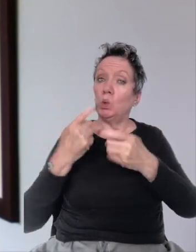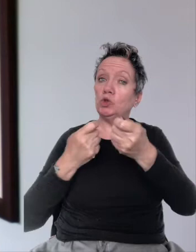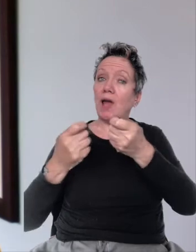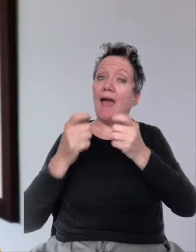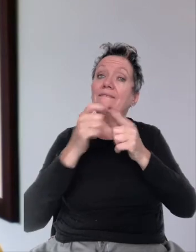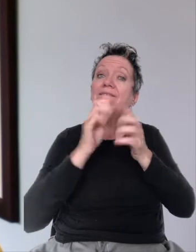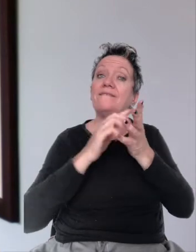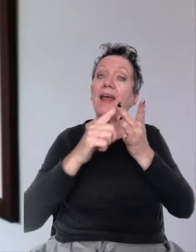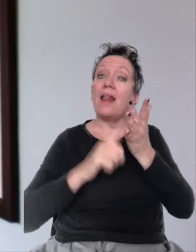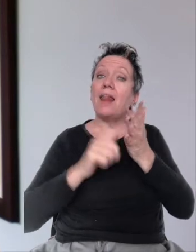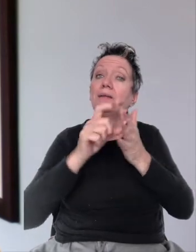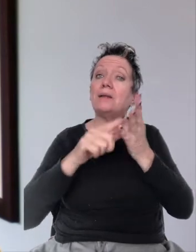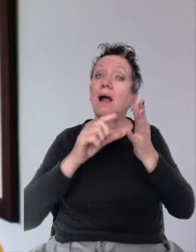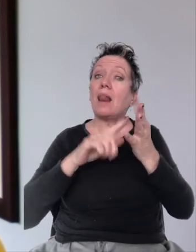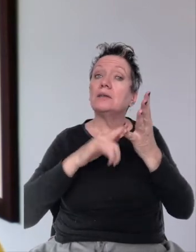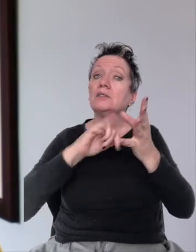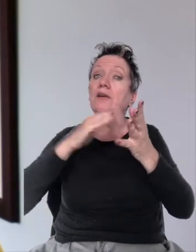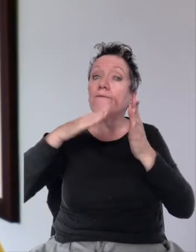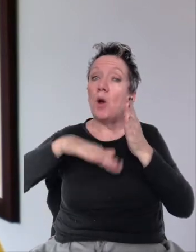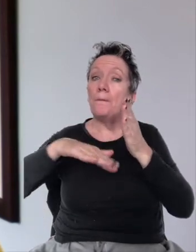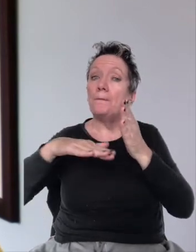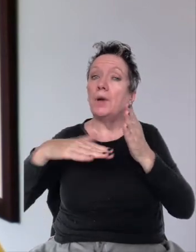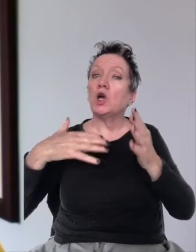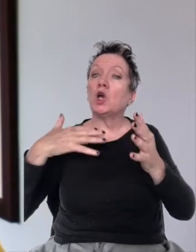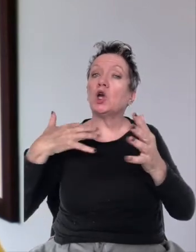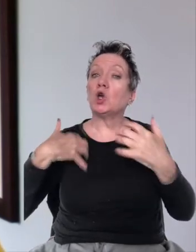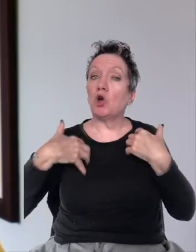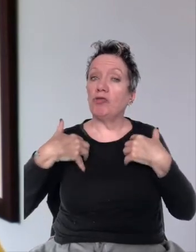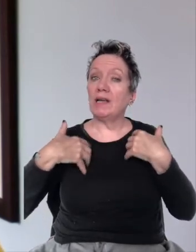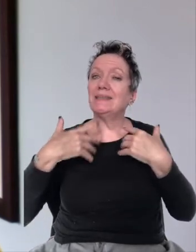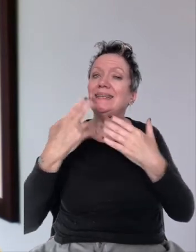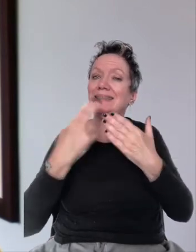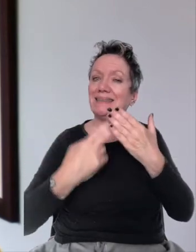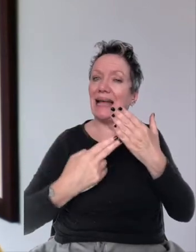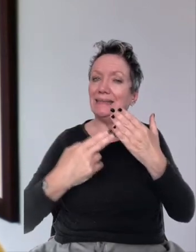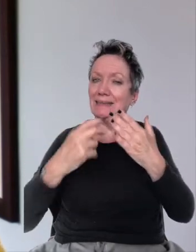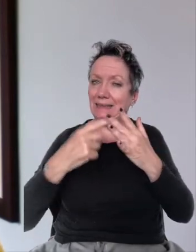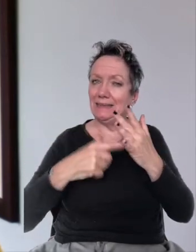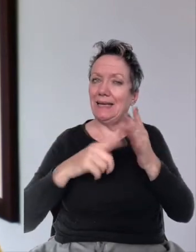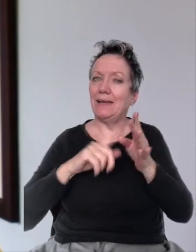curious and from dance city and, um, Elsie dial, who was, uh, looking after